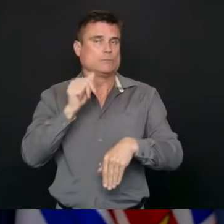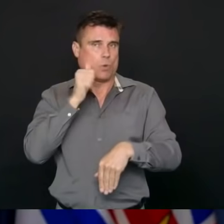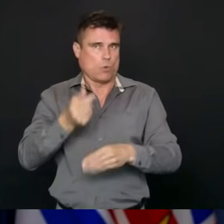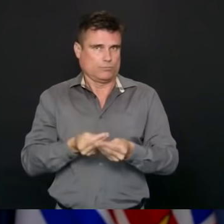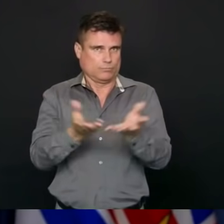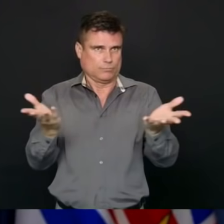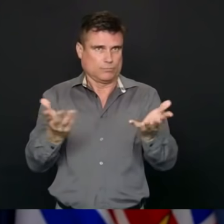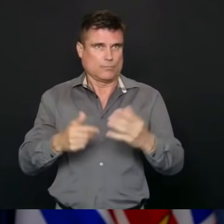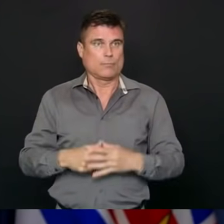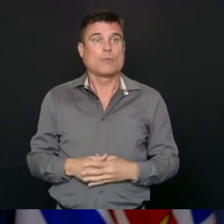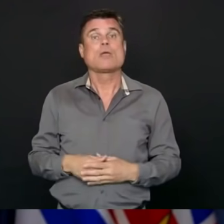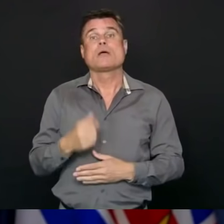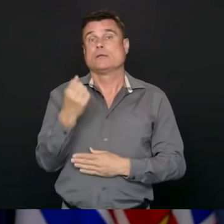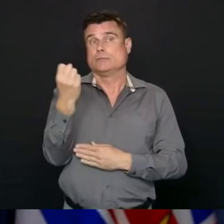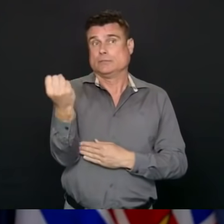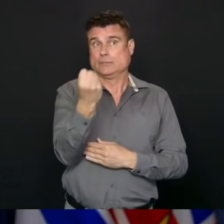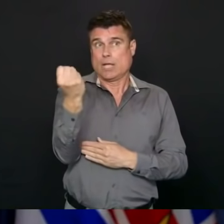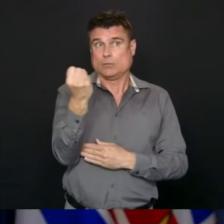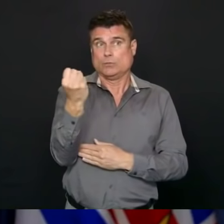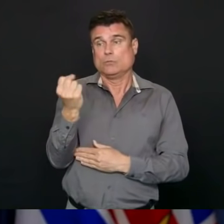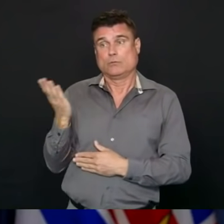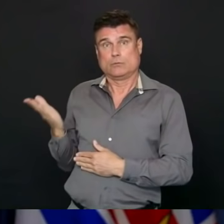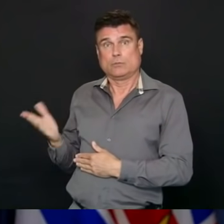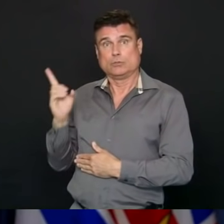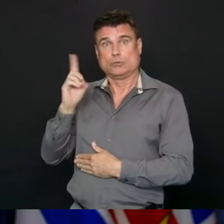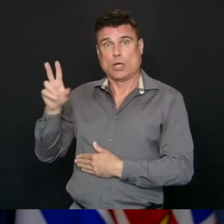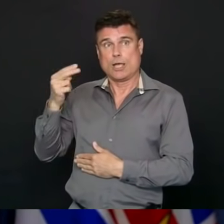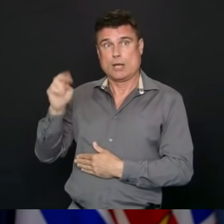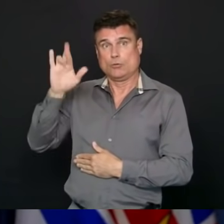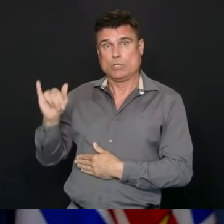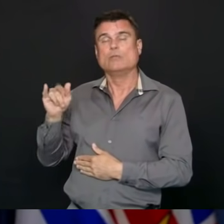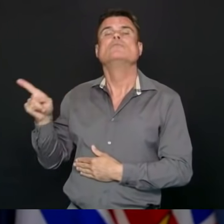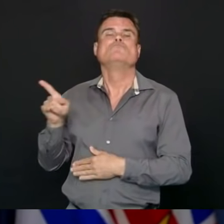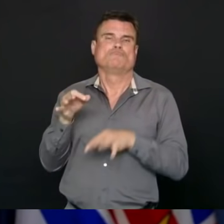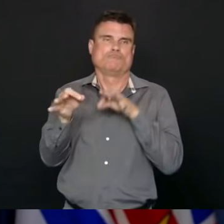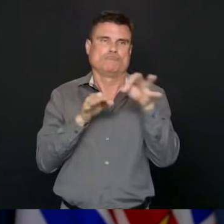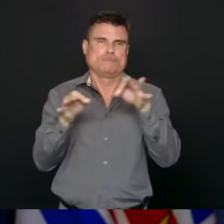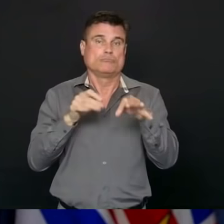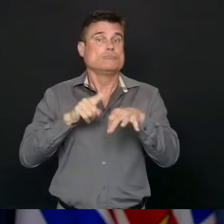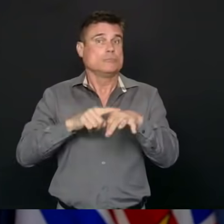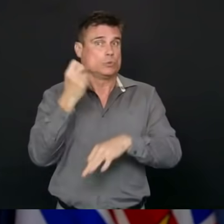On Saturday Dr Henry will give a briefing here at noon.